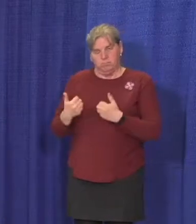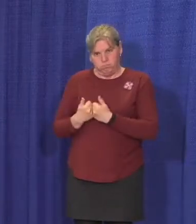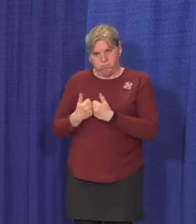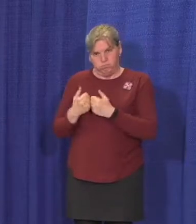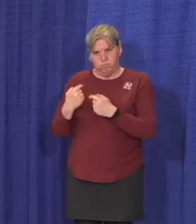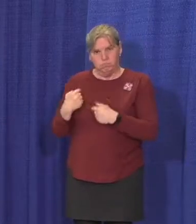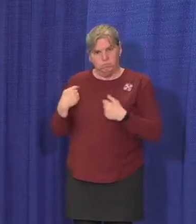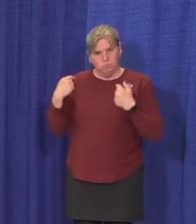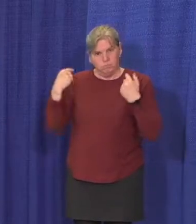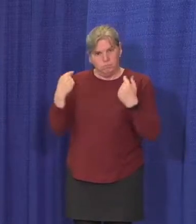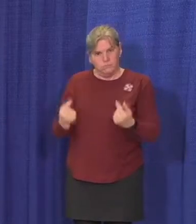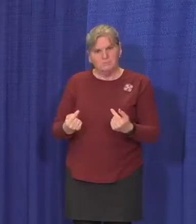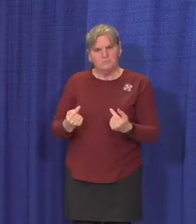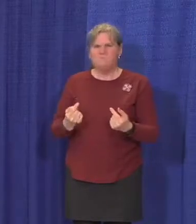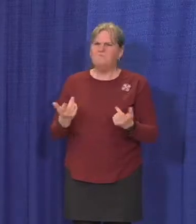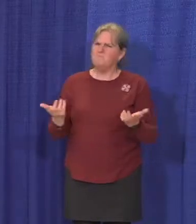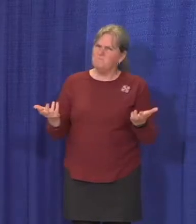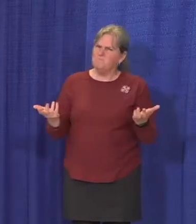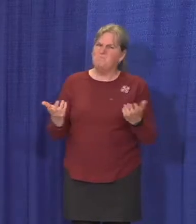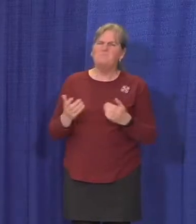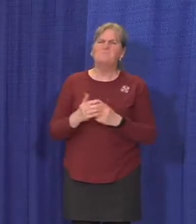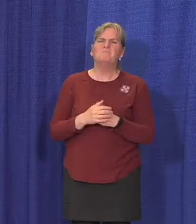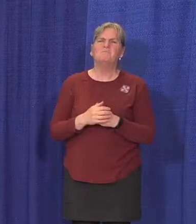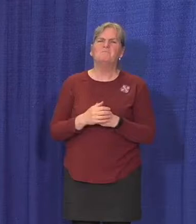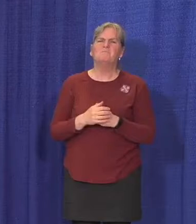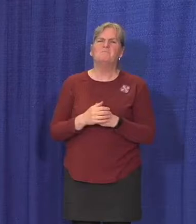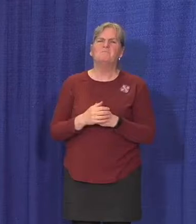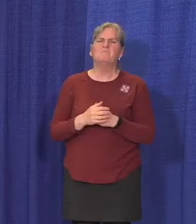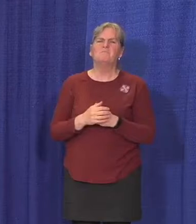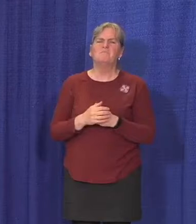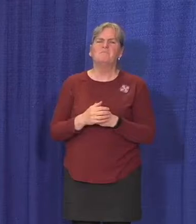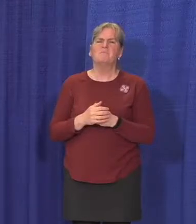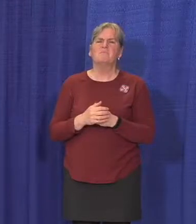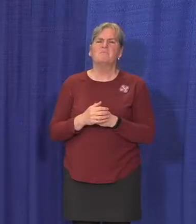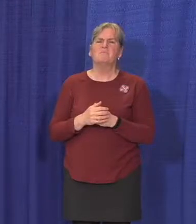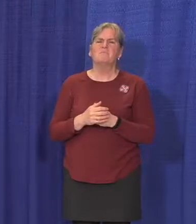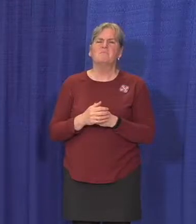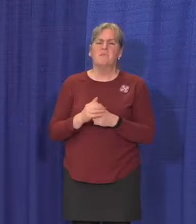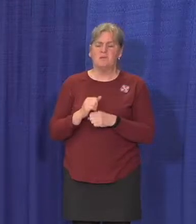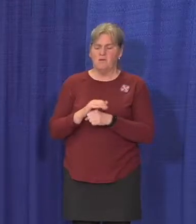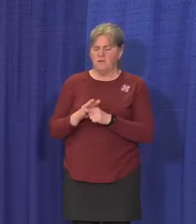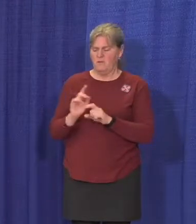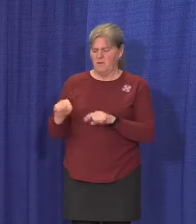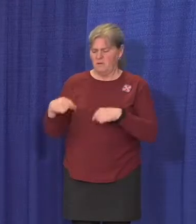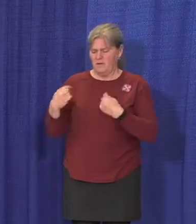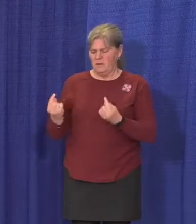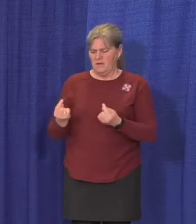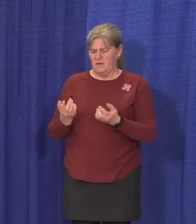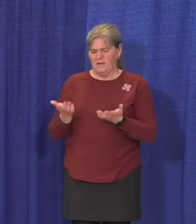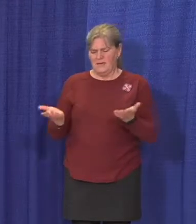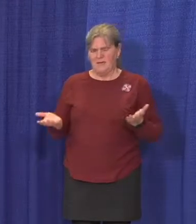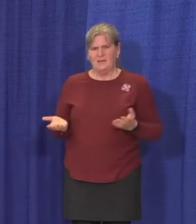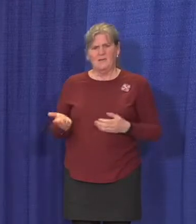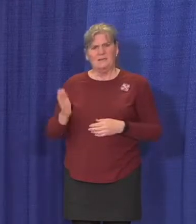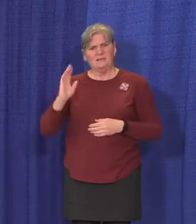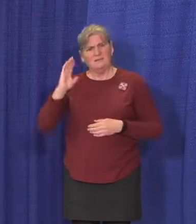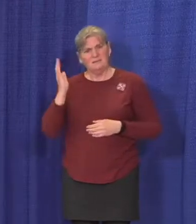challenging journey and we have seen -- we have been on for what